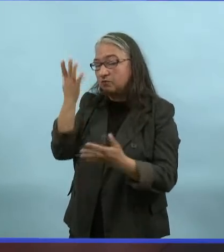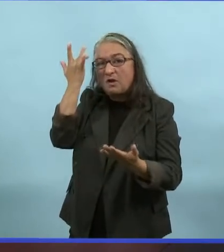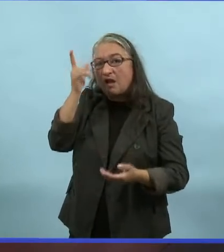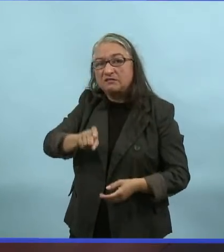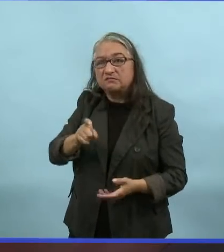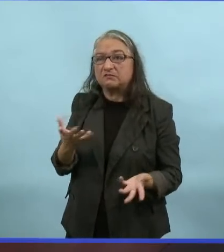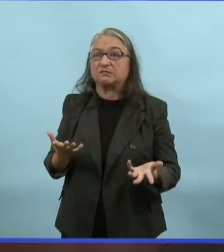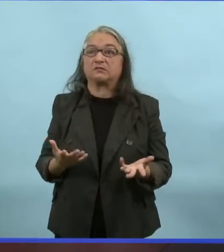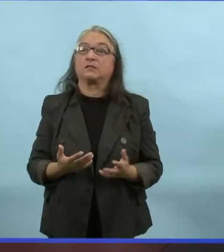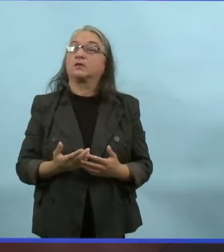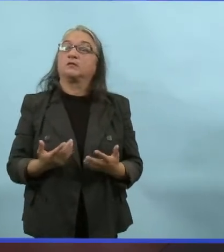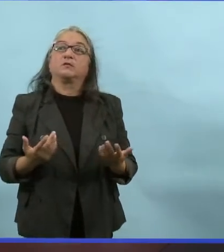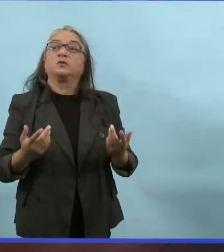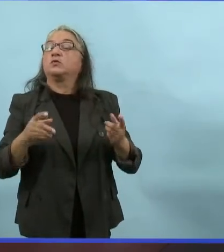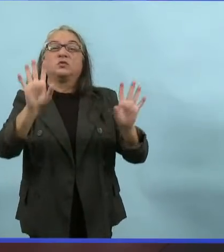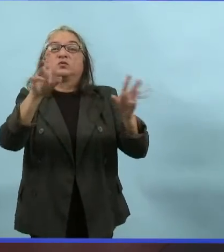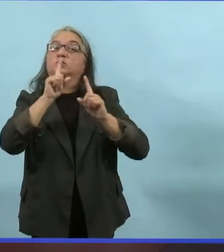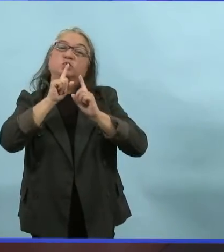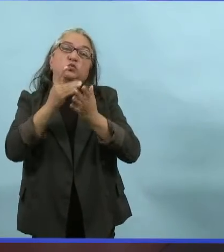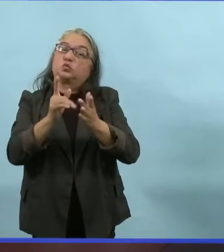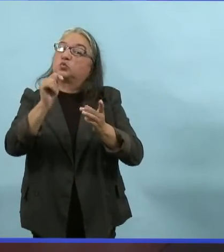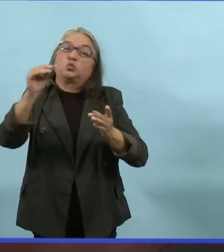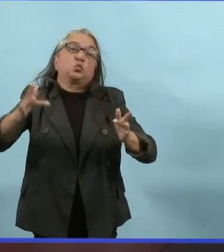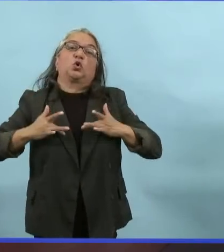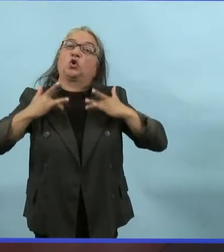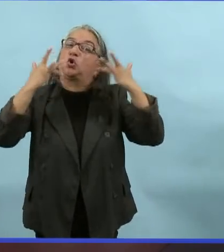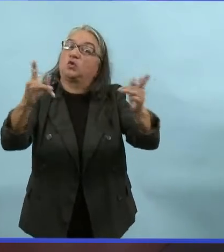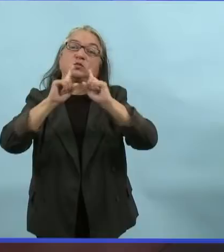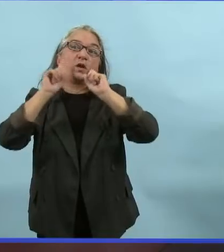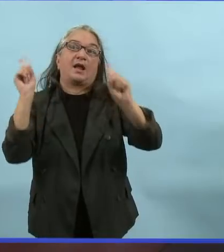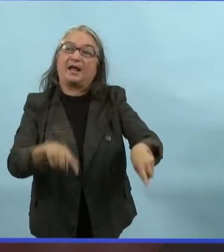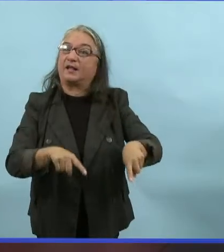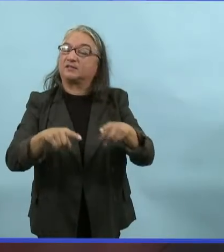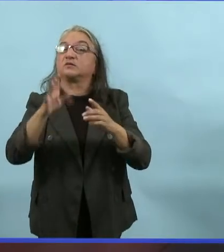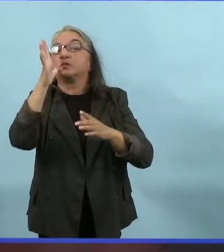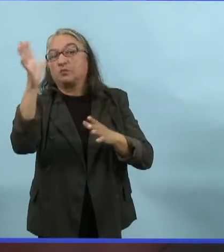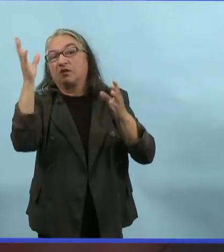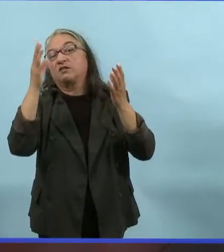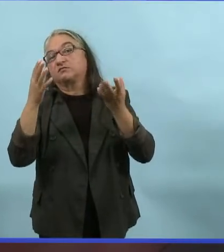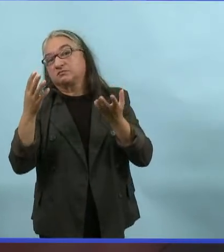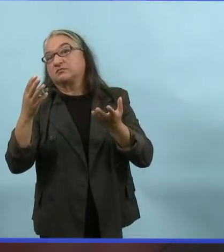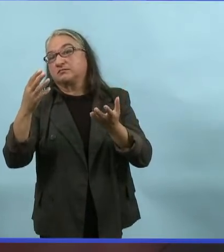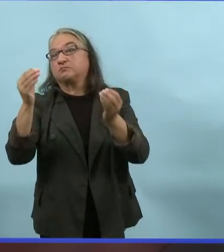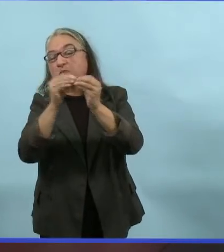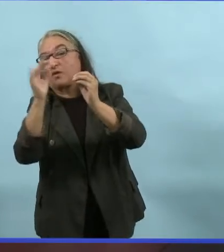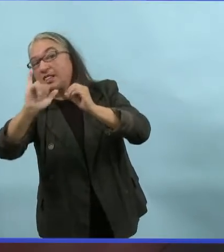obviously discussions on our on our fall plans what will our coveted response look like this fall